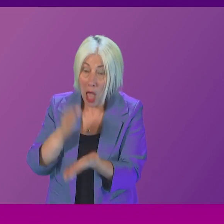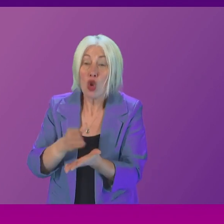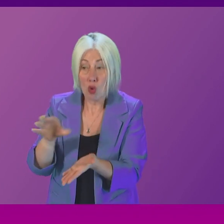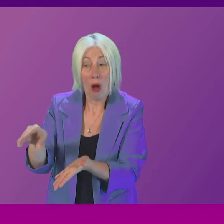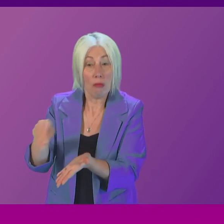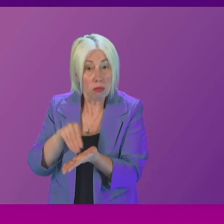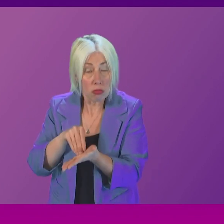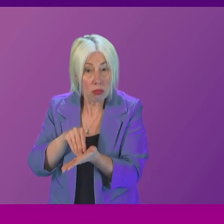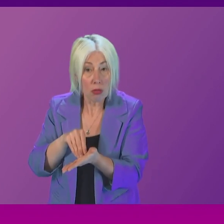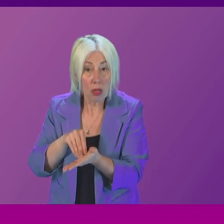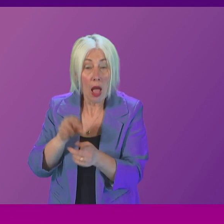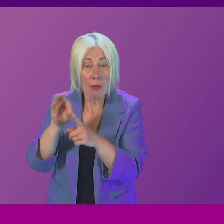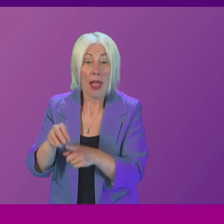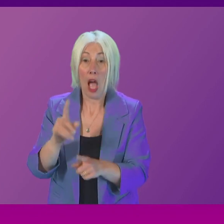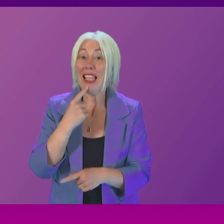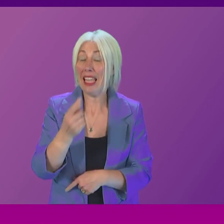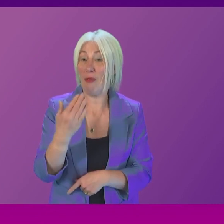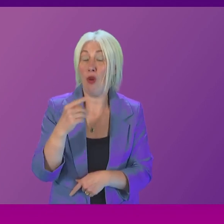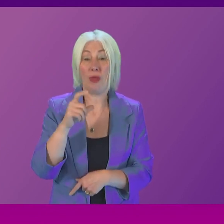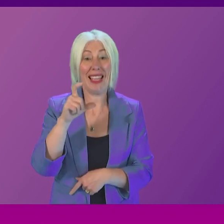As I have mentioned already, I was in Castlebrae community high school only this week.